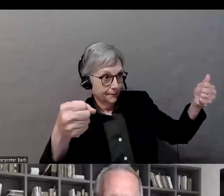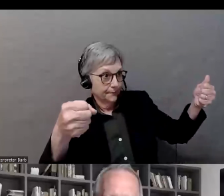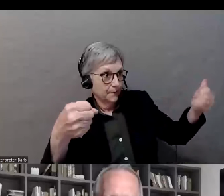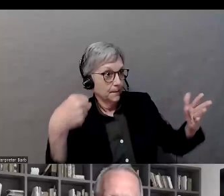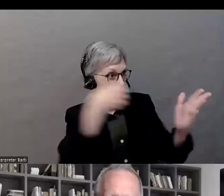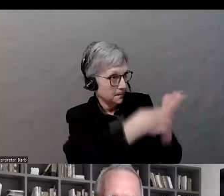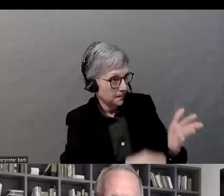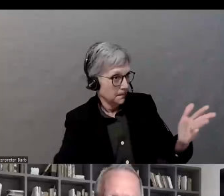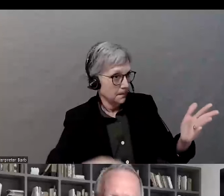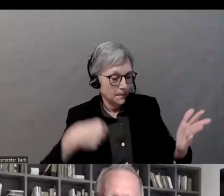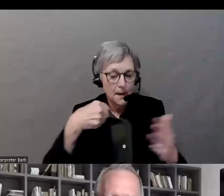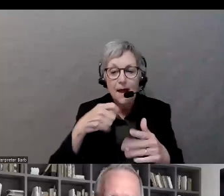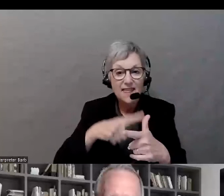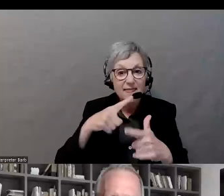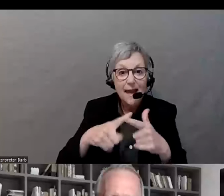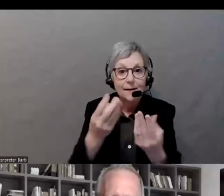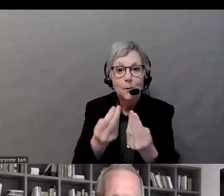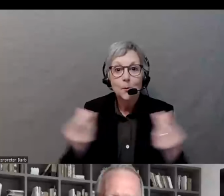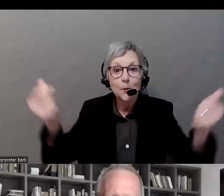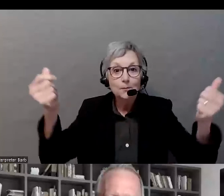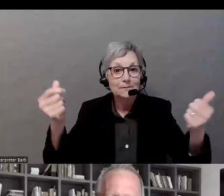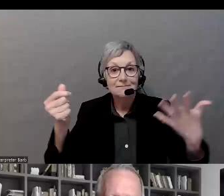RESOLVED ITSELF. WITHOUT UKERU, THAT WOULD HAVE ENDED